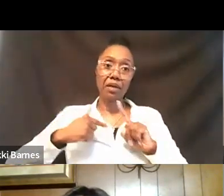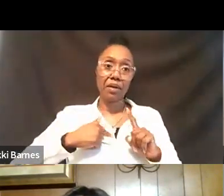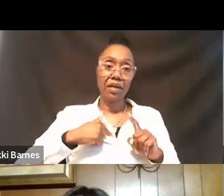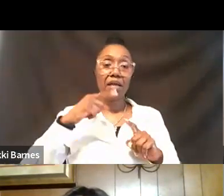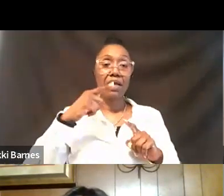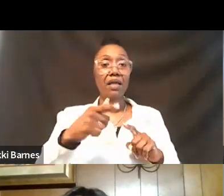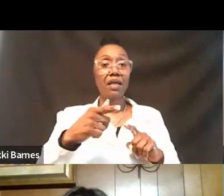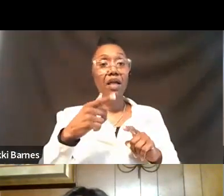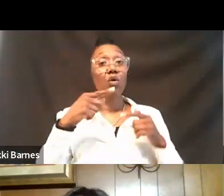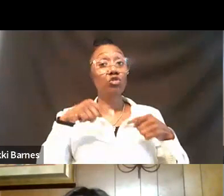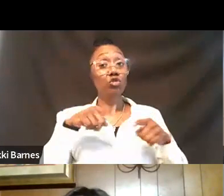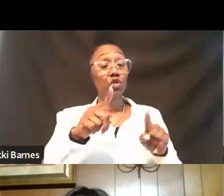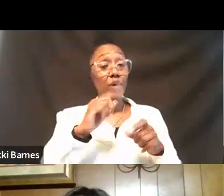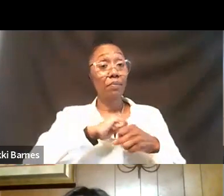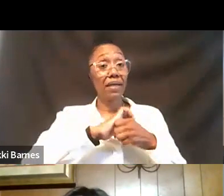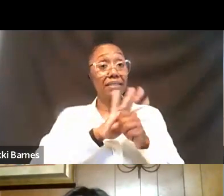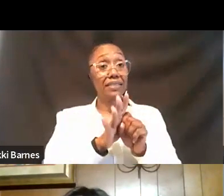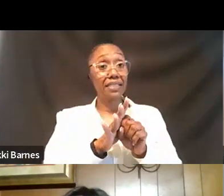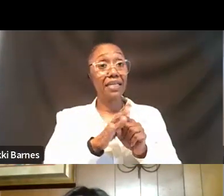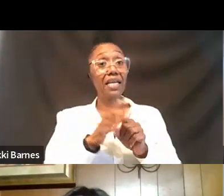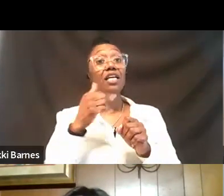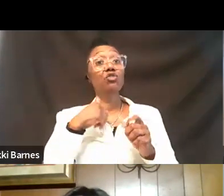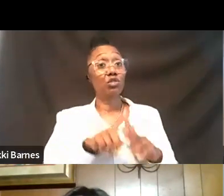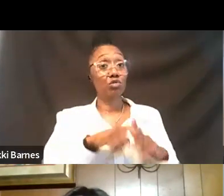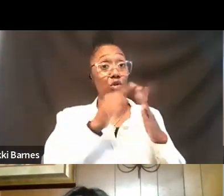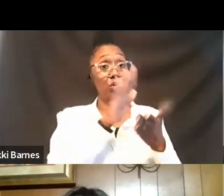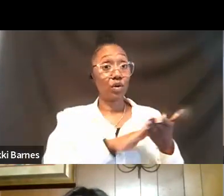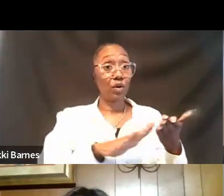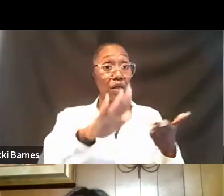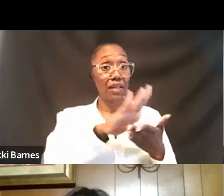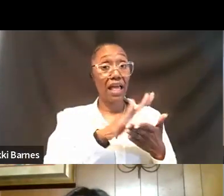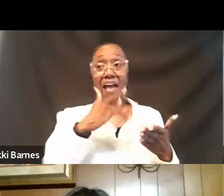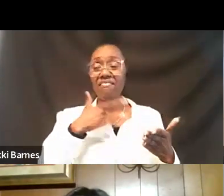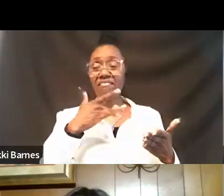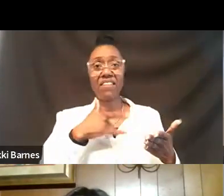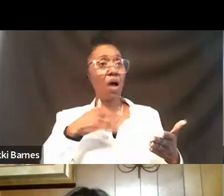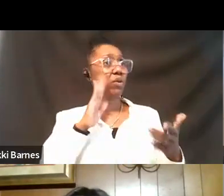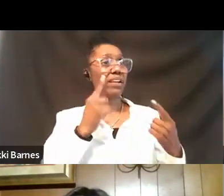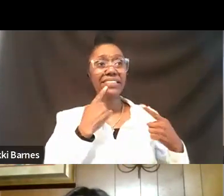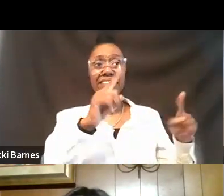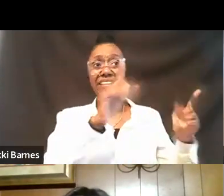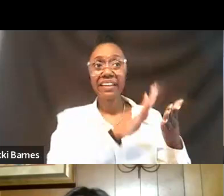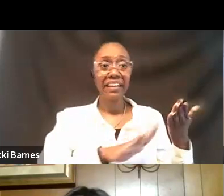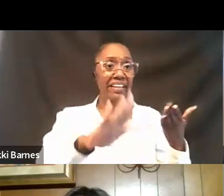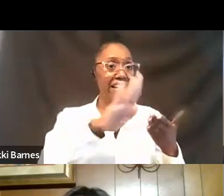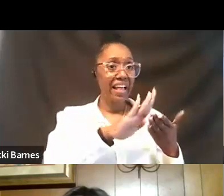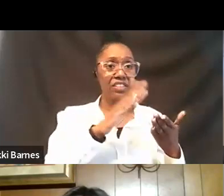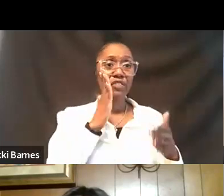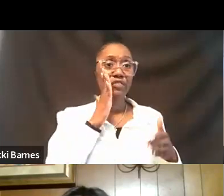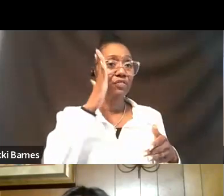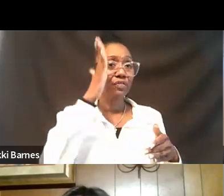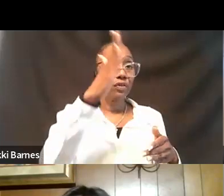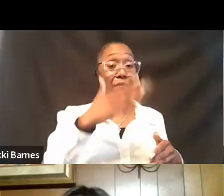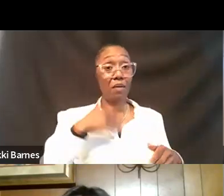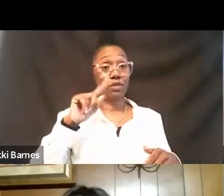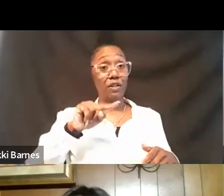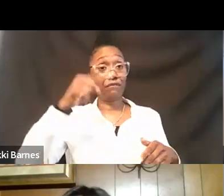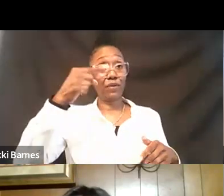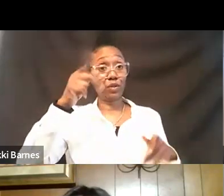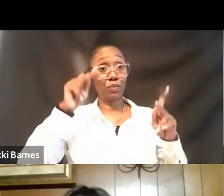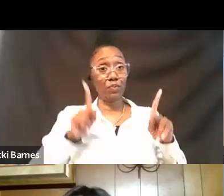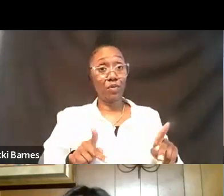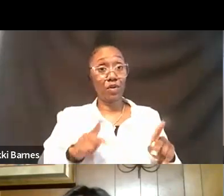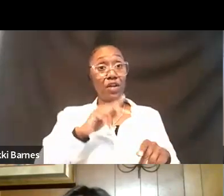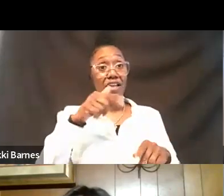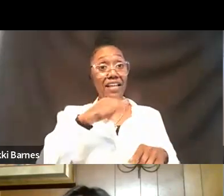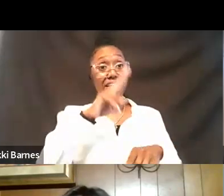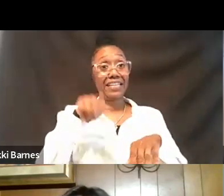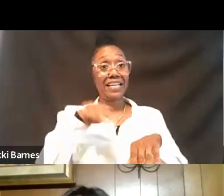And that would not succeed in life. And also, with the first person at my school to do the national anthem in ASL.